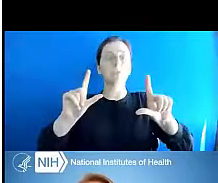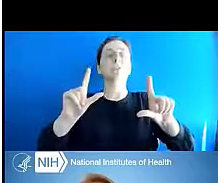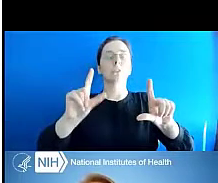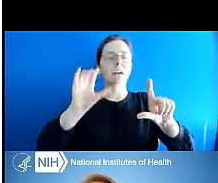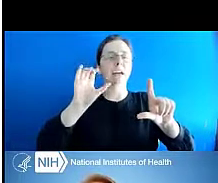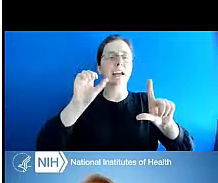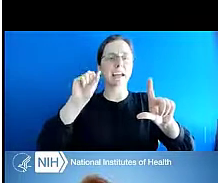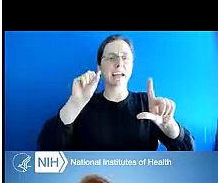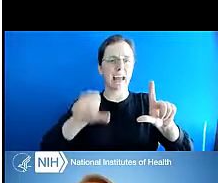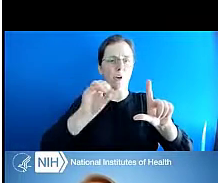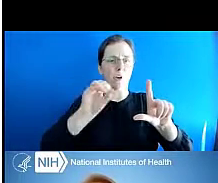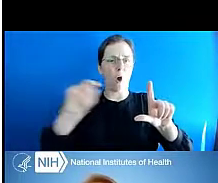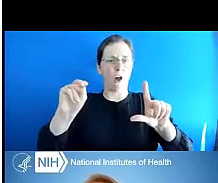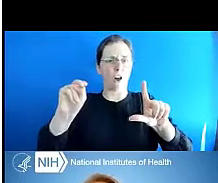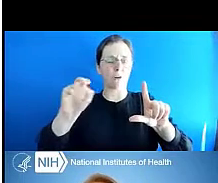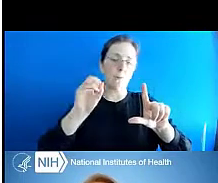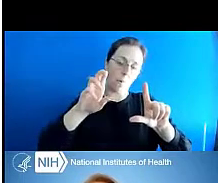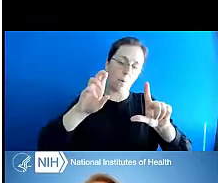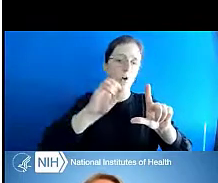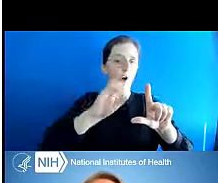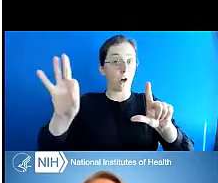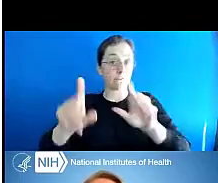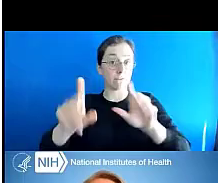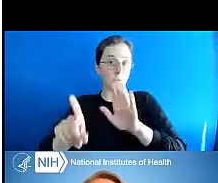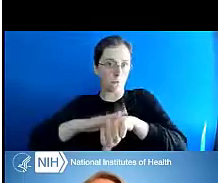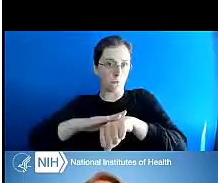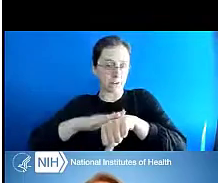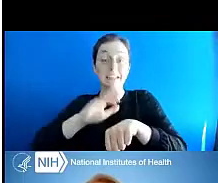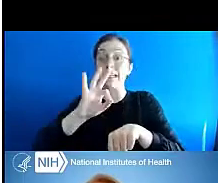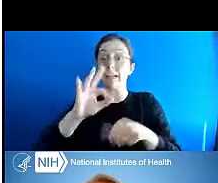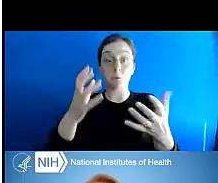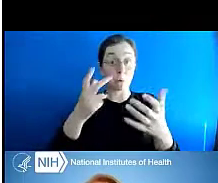So just a tip, if you want to see those notifications or not,